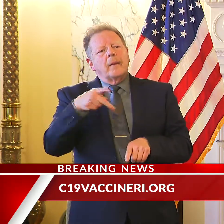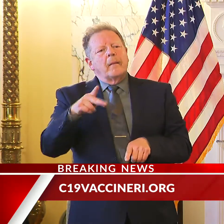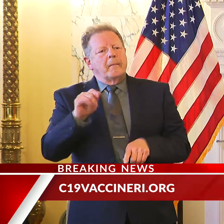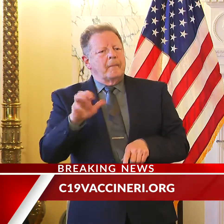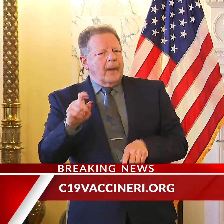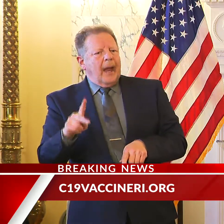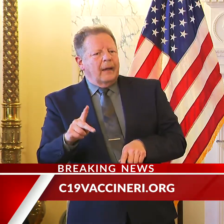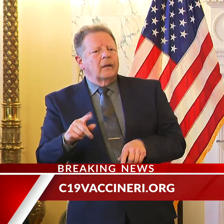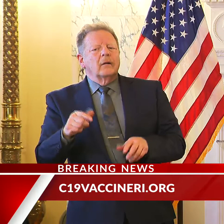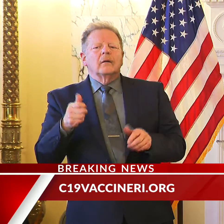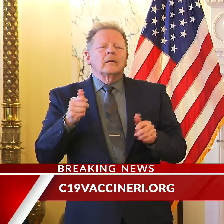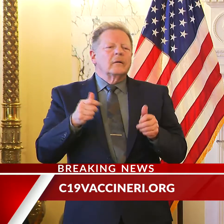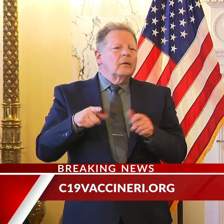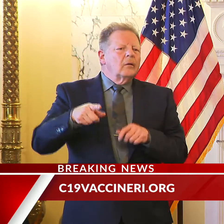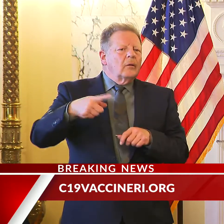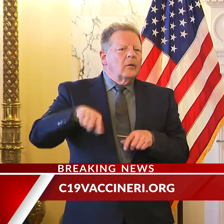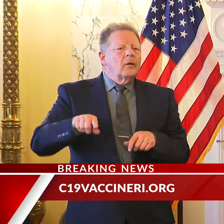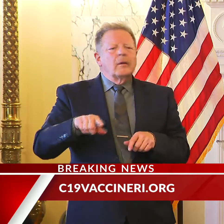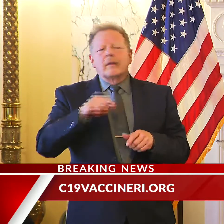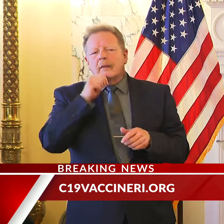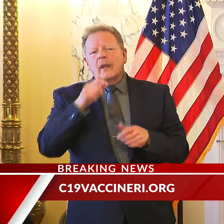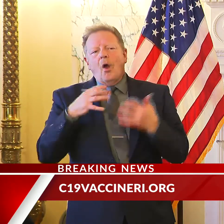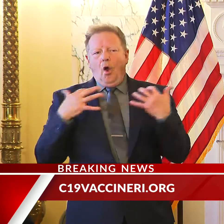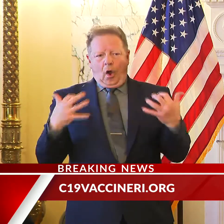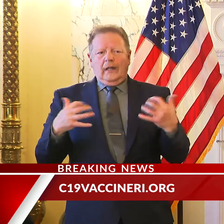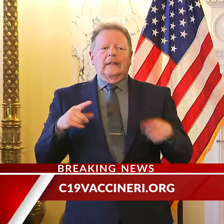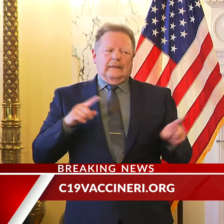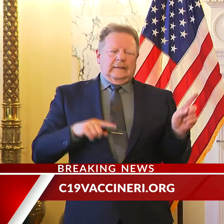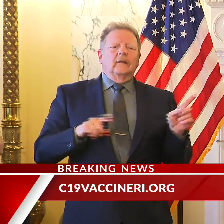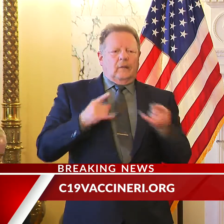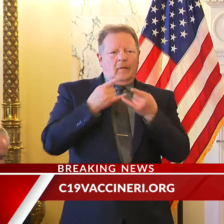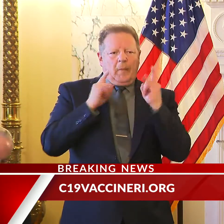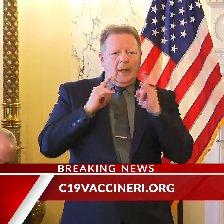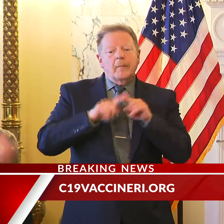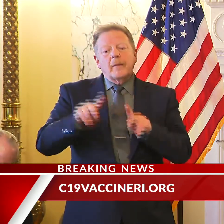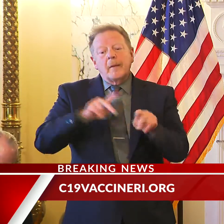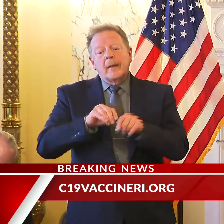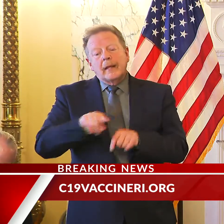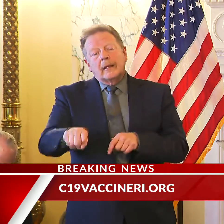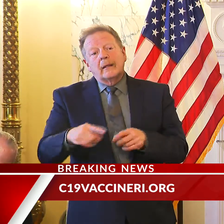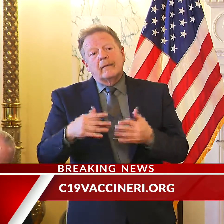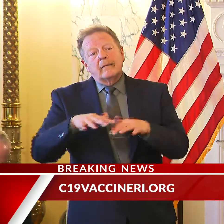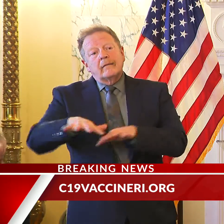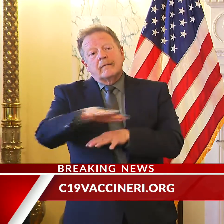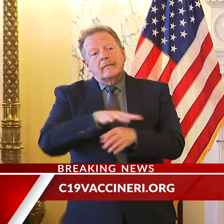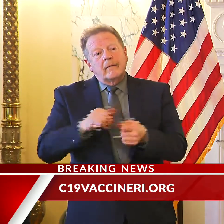PEOPLE THAT ARE THERE. ON THAT IT WILL BE JUST LIKE A. P PACK OF SOMETHING LIKE THAT, RIGHT? THE ENTERTAINERS ARE REMOVE